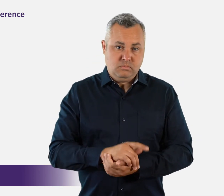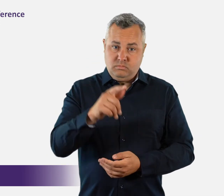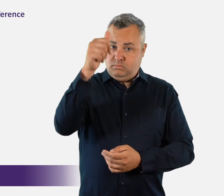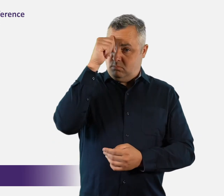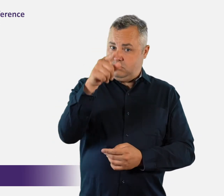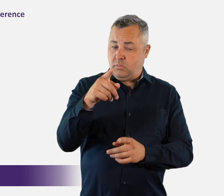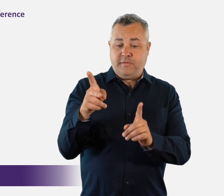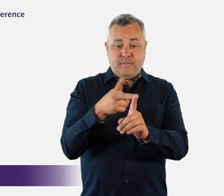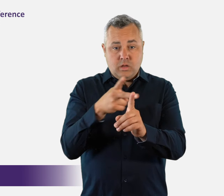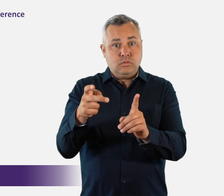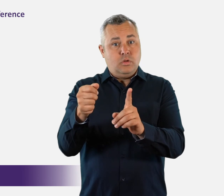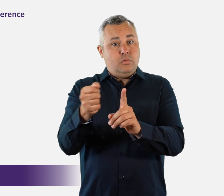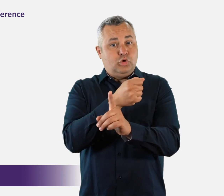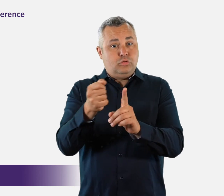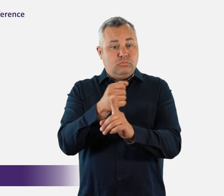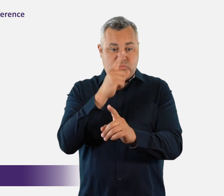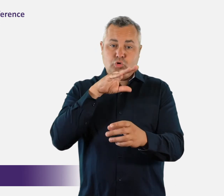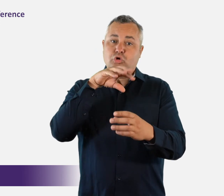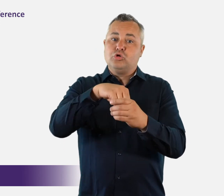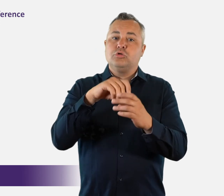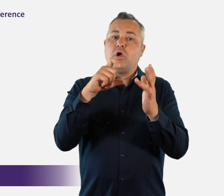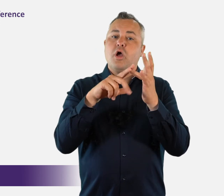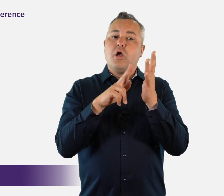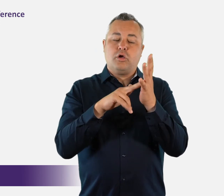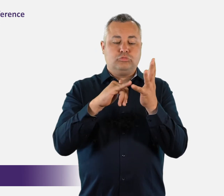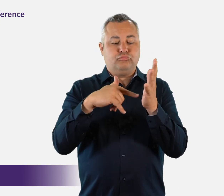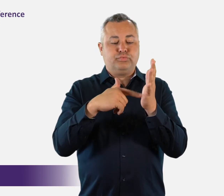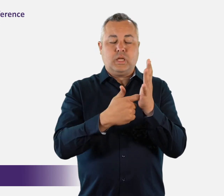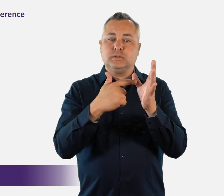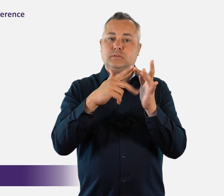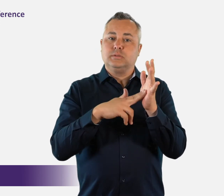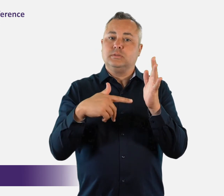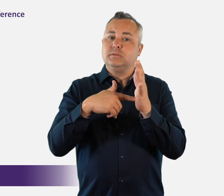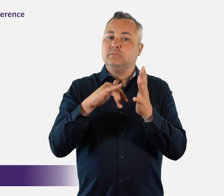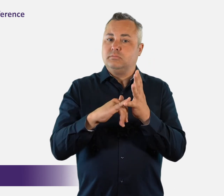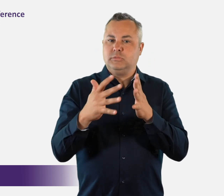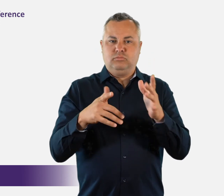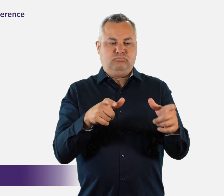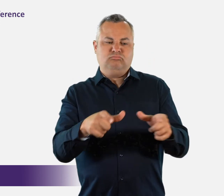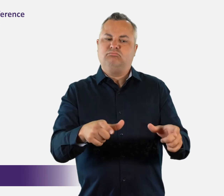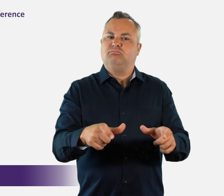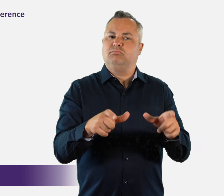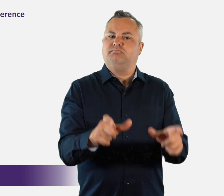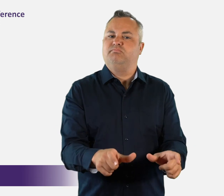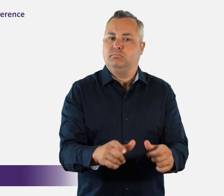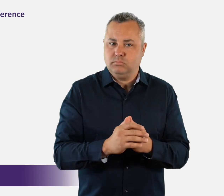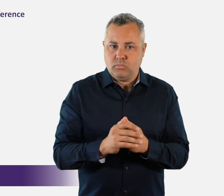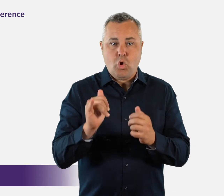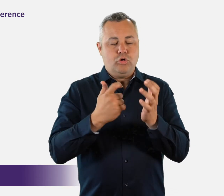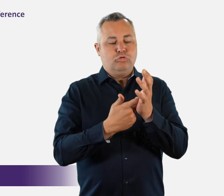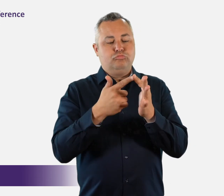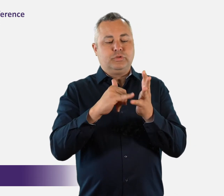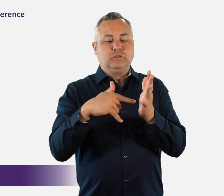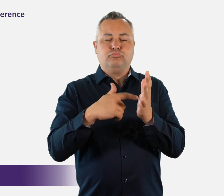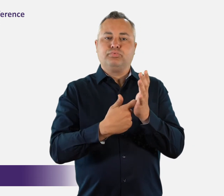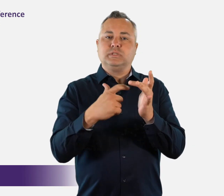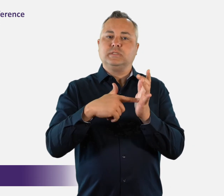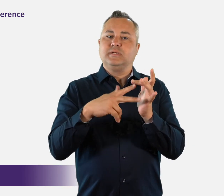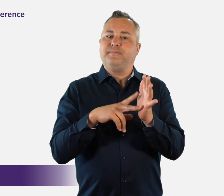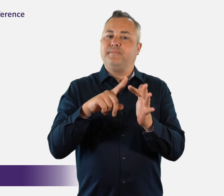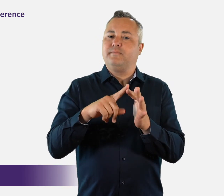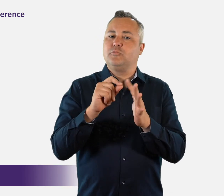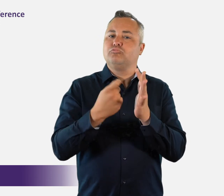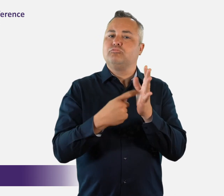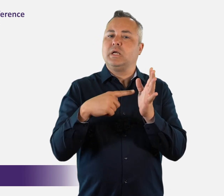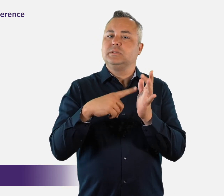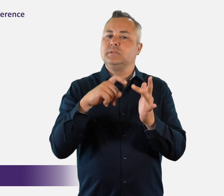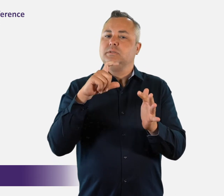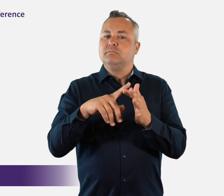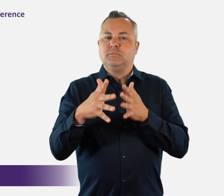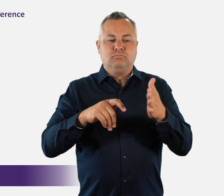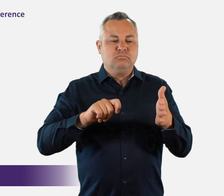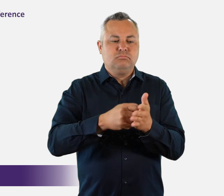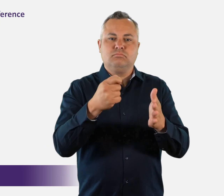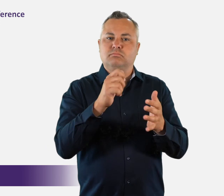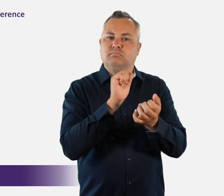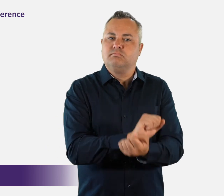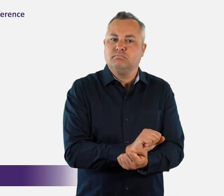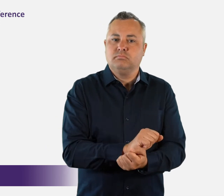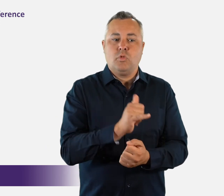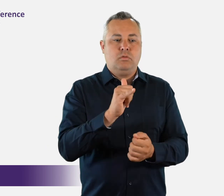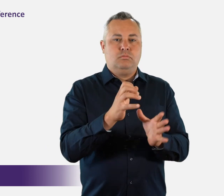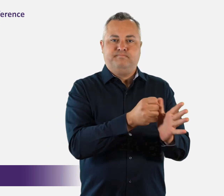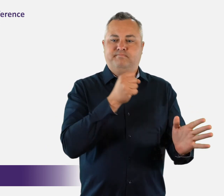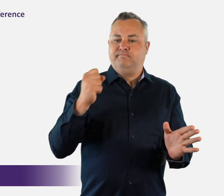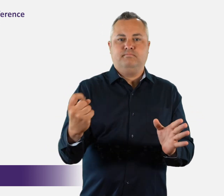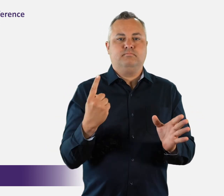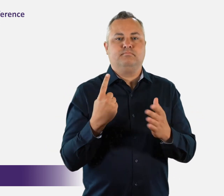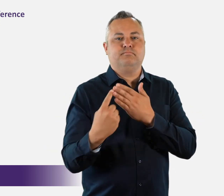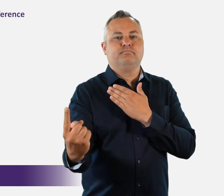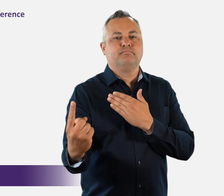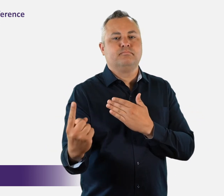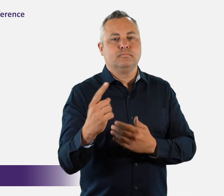Violence and abuse include the use of constraints, restrictive practices and seclusion.